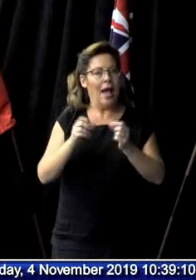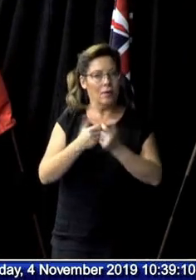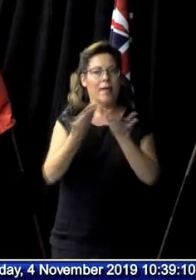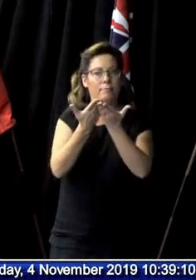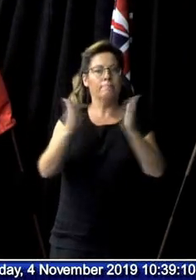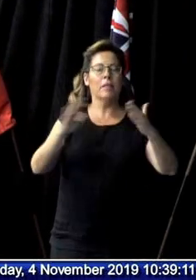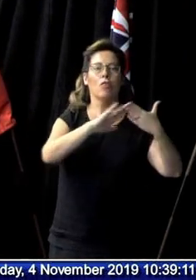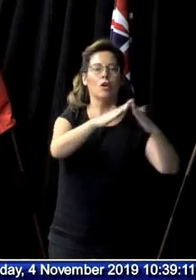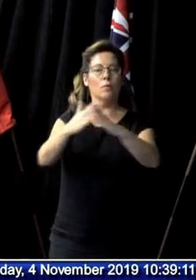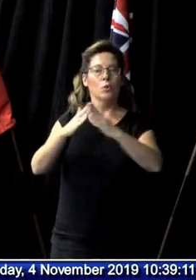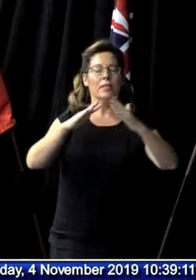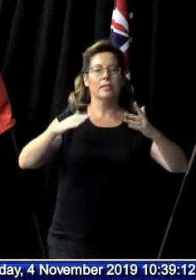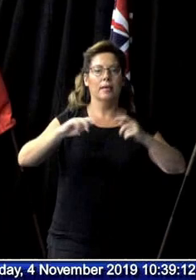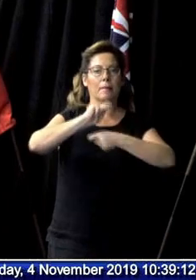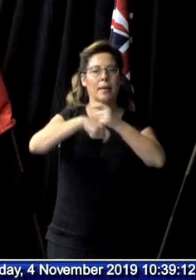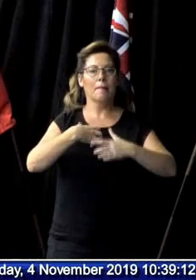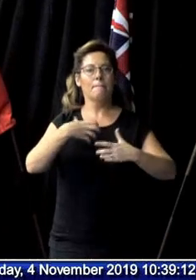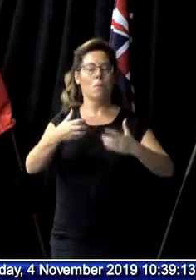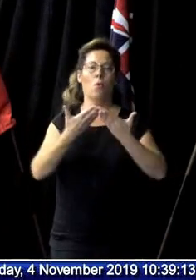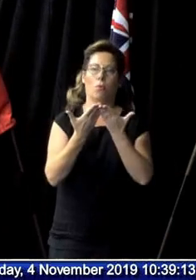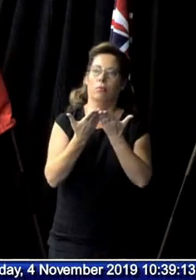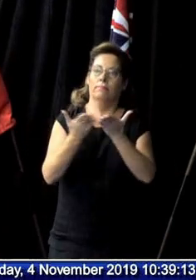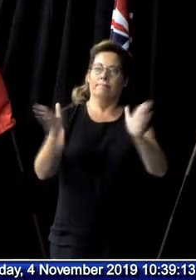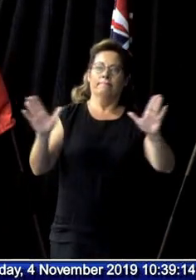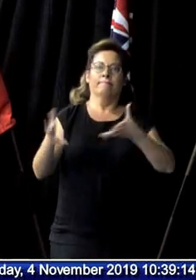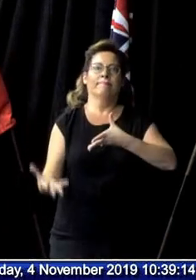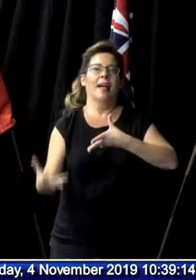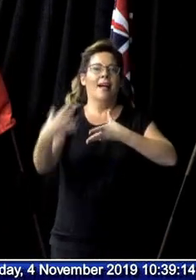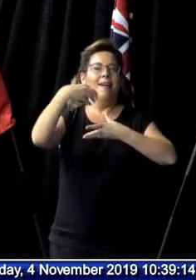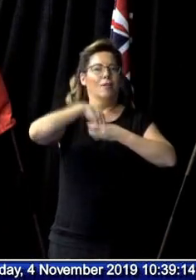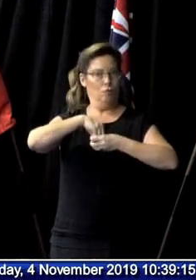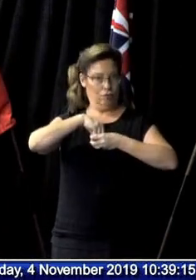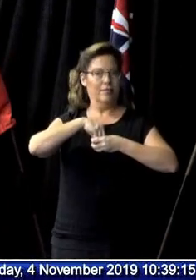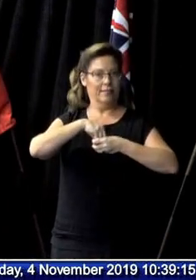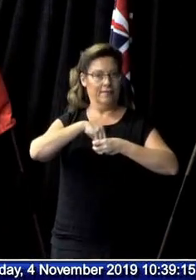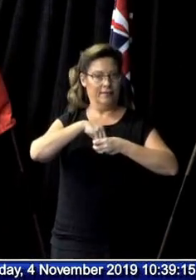At the opening hearing in Brisbane on the 16th of September 2019 we remarked on the